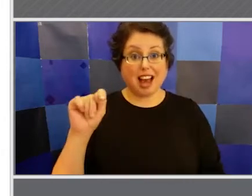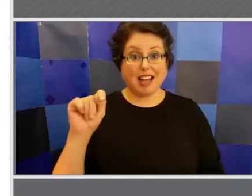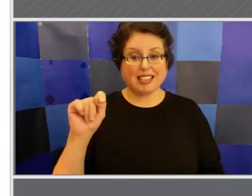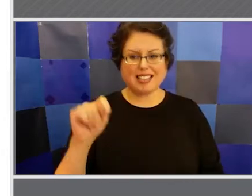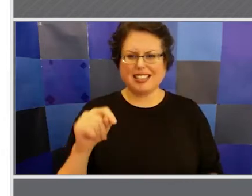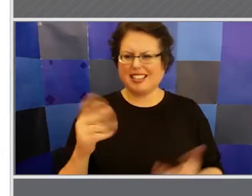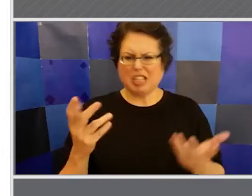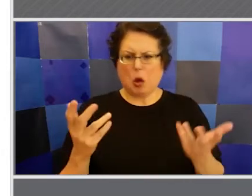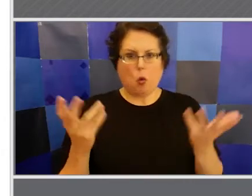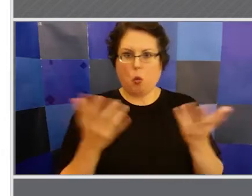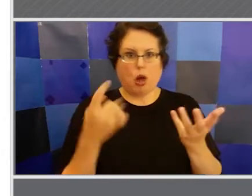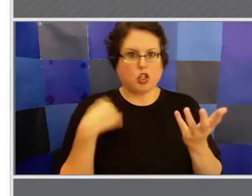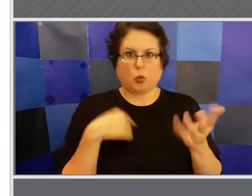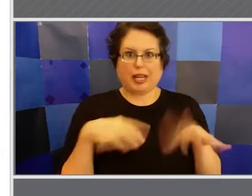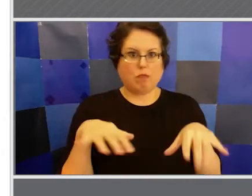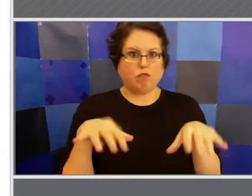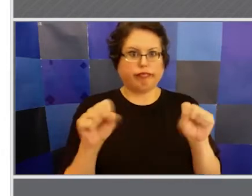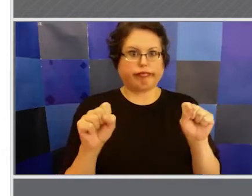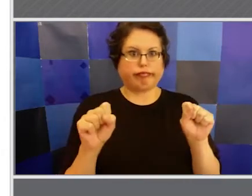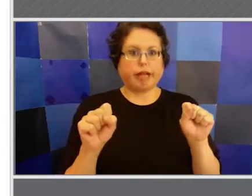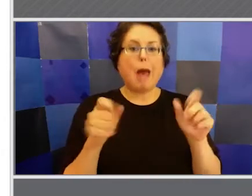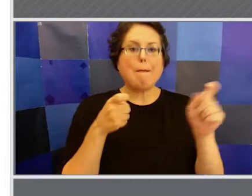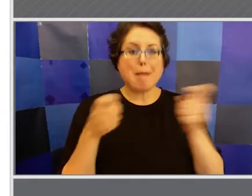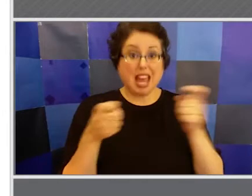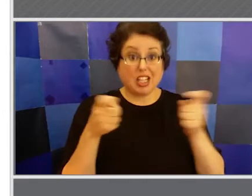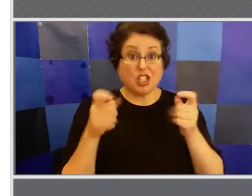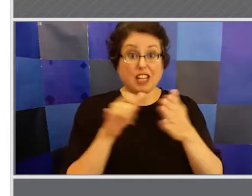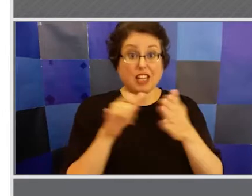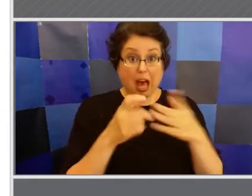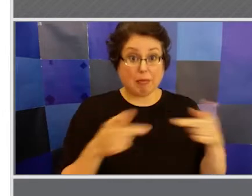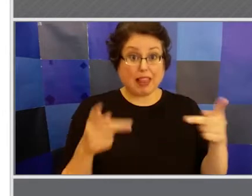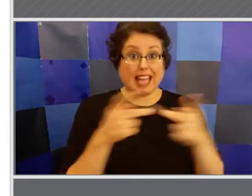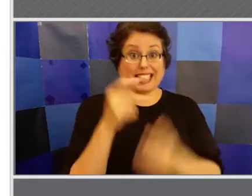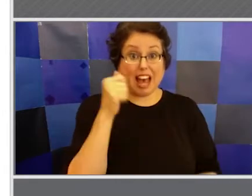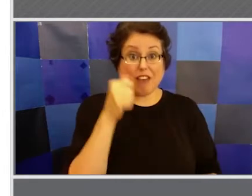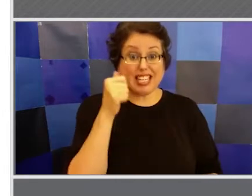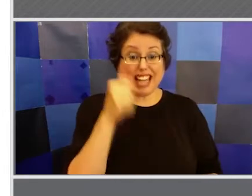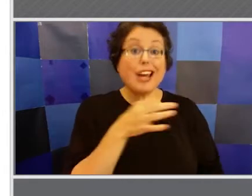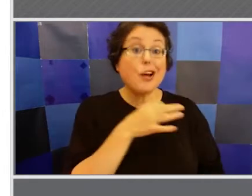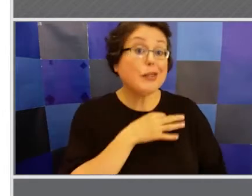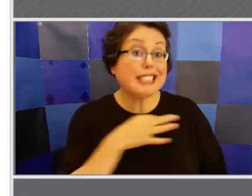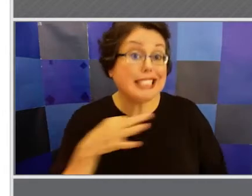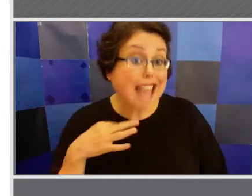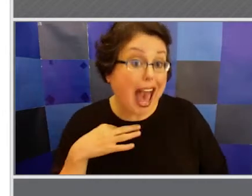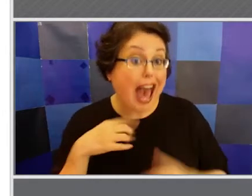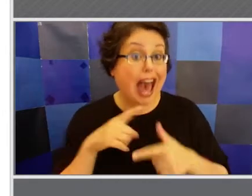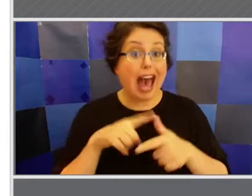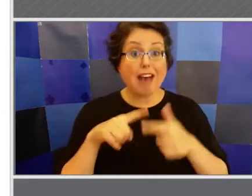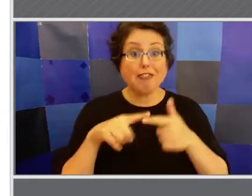that day to day will will need the staff that what sort of contracts will be needed the